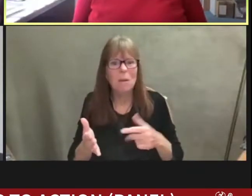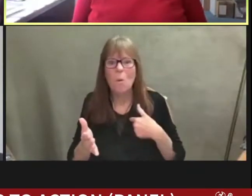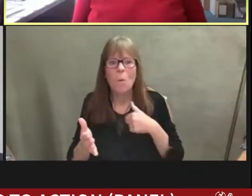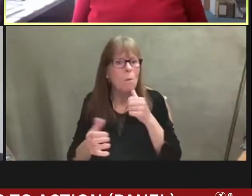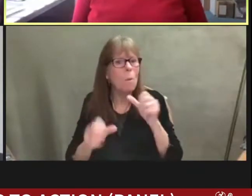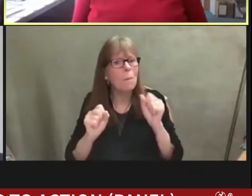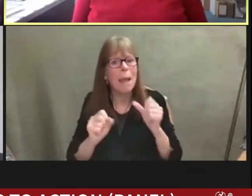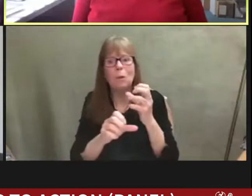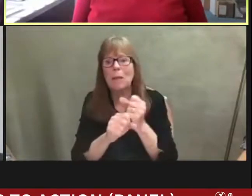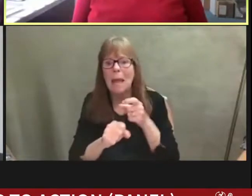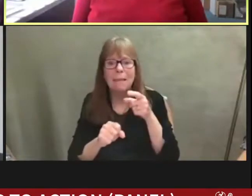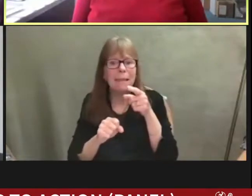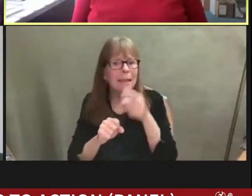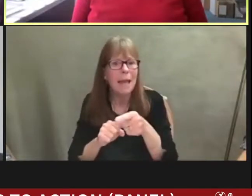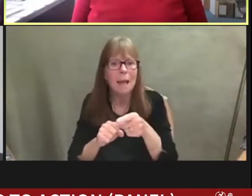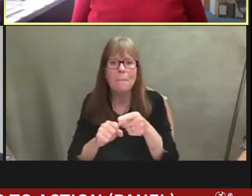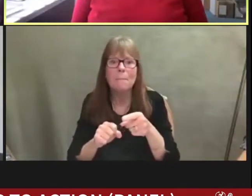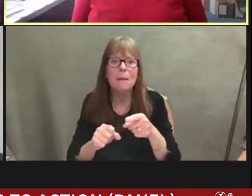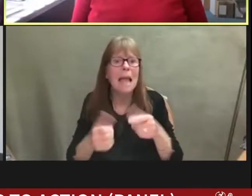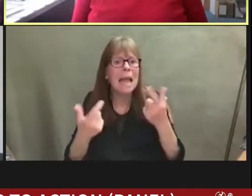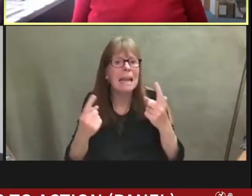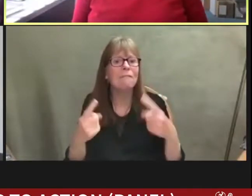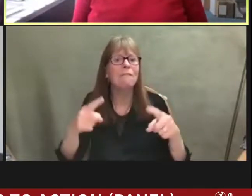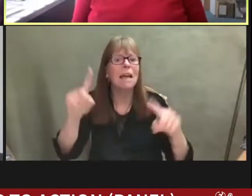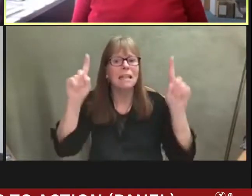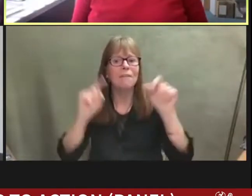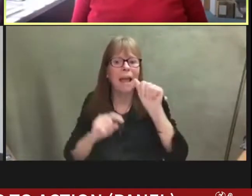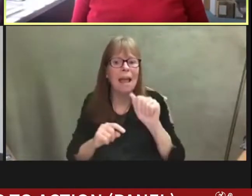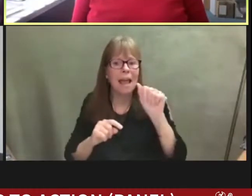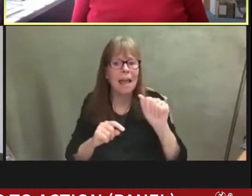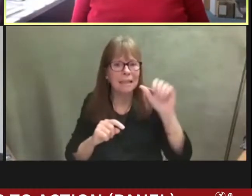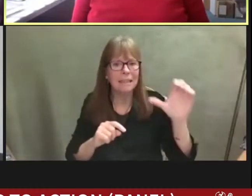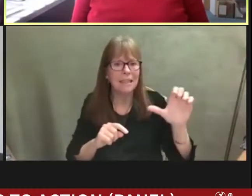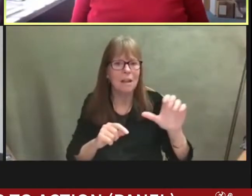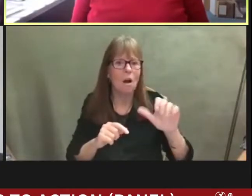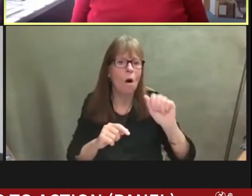AAC when they're older diminishes.